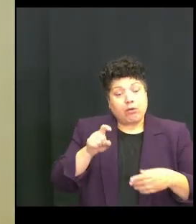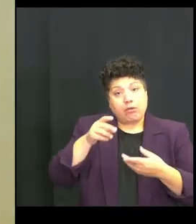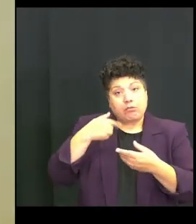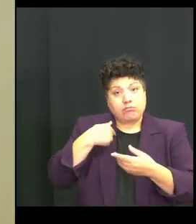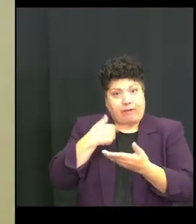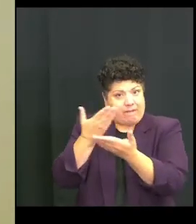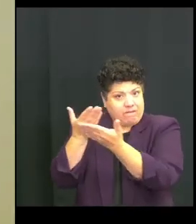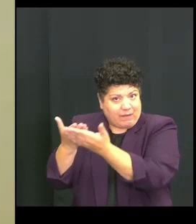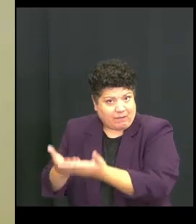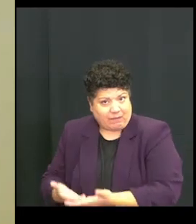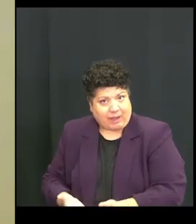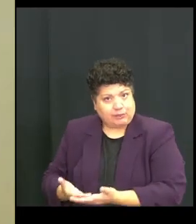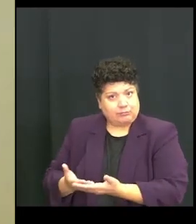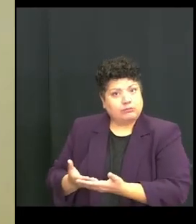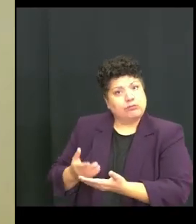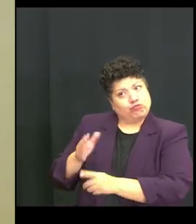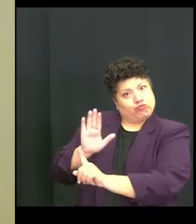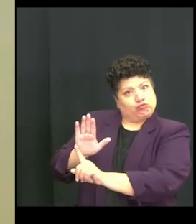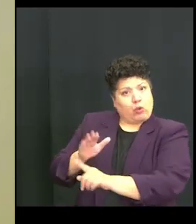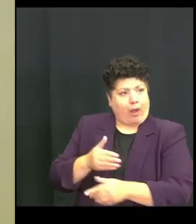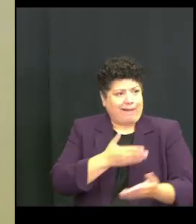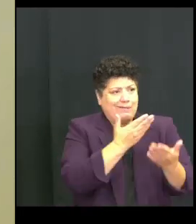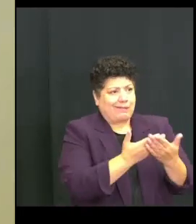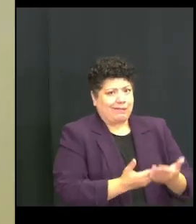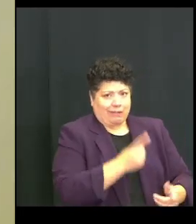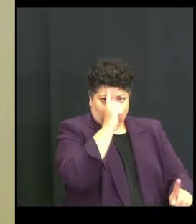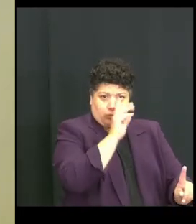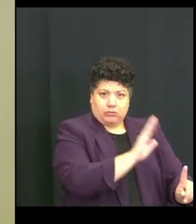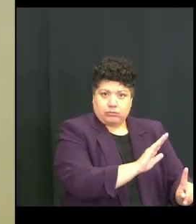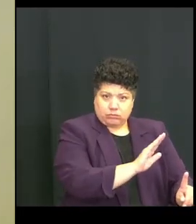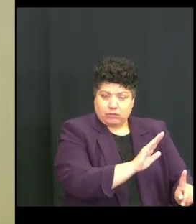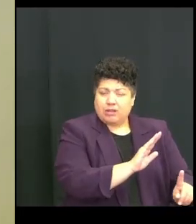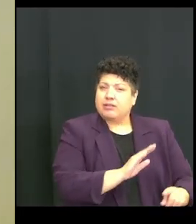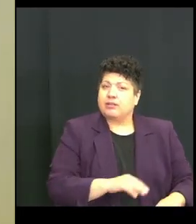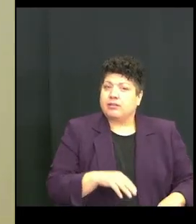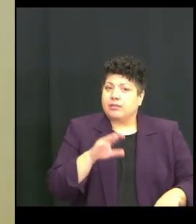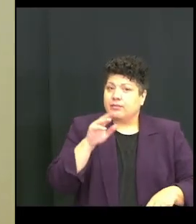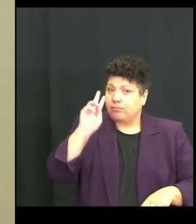It's certainly the case that partisanship and other social identities